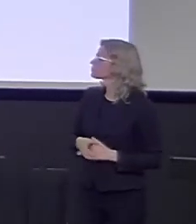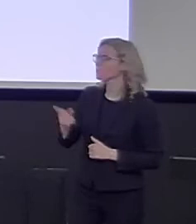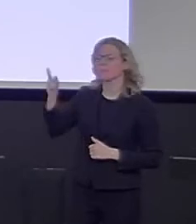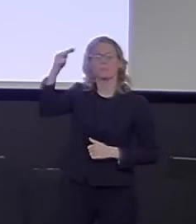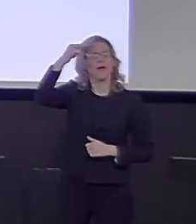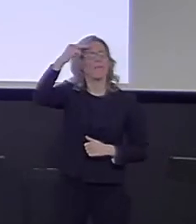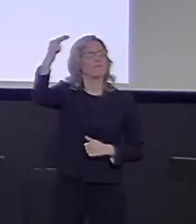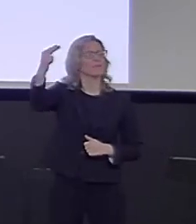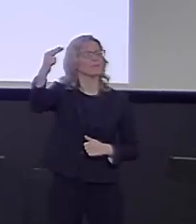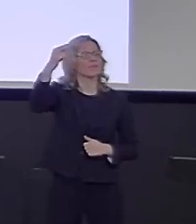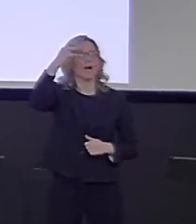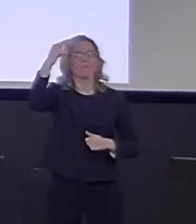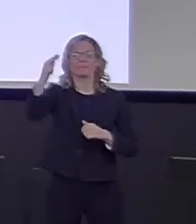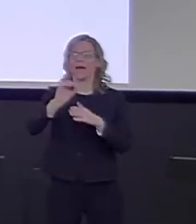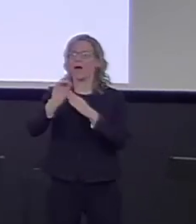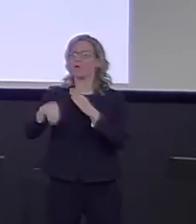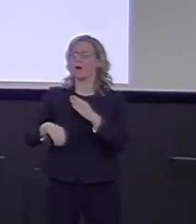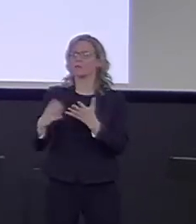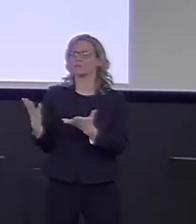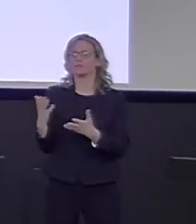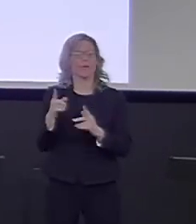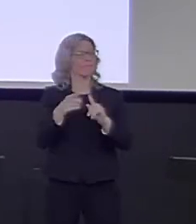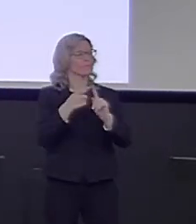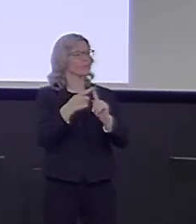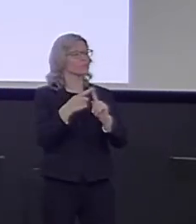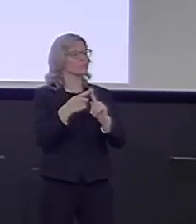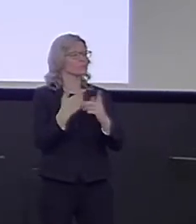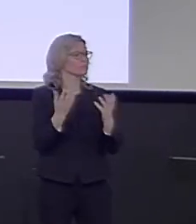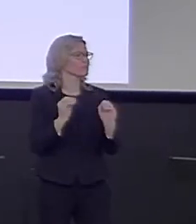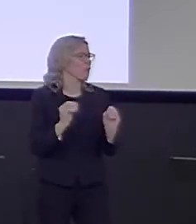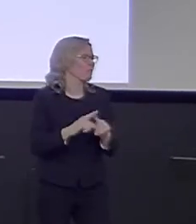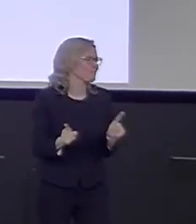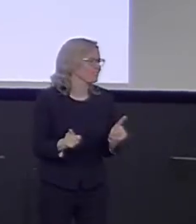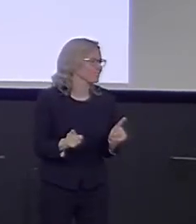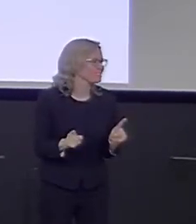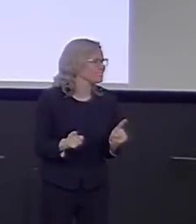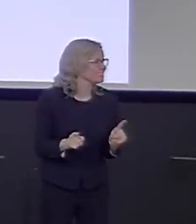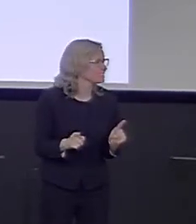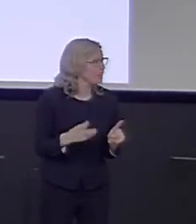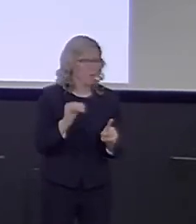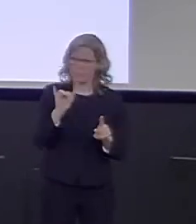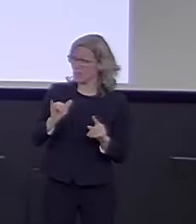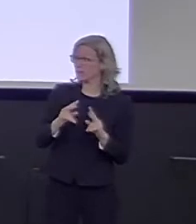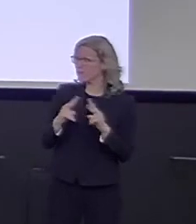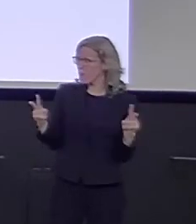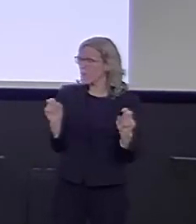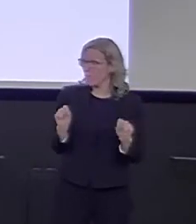Well, the first outcome is that there's no difference, and I regarded that as a very likely outcome when I started this experiment